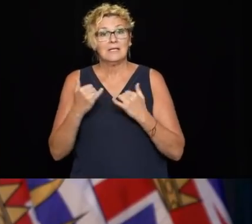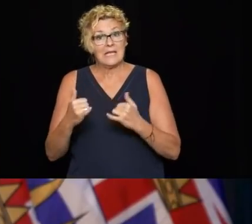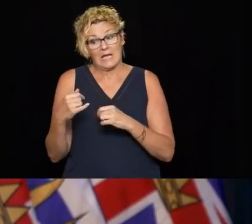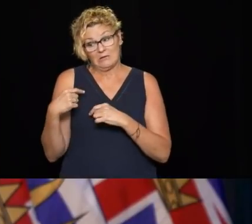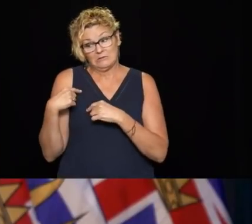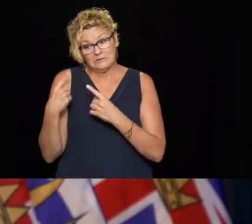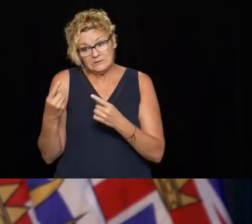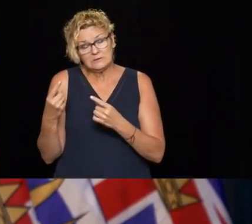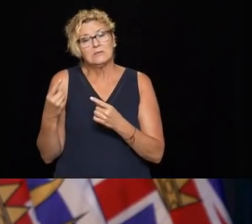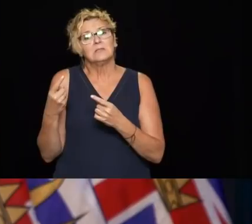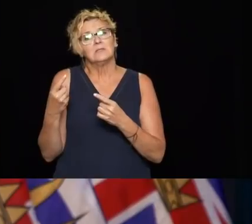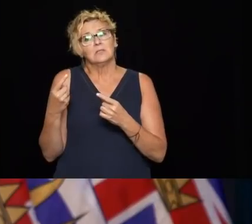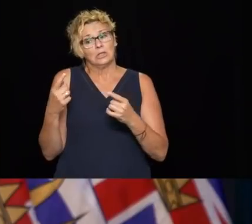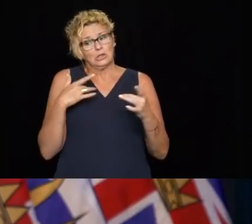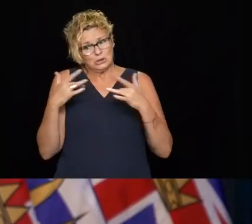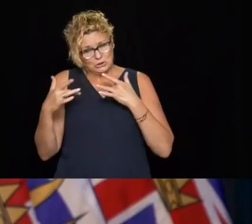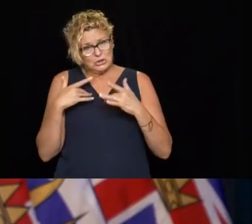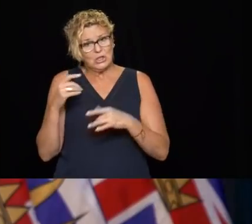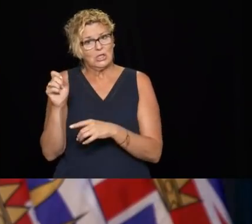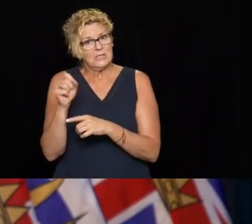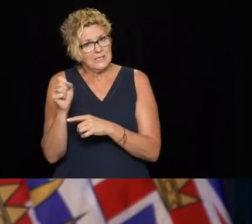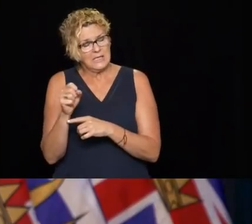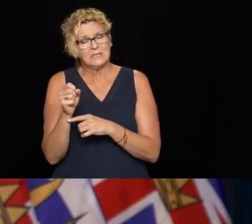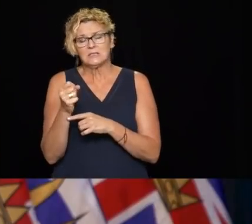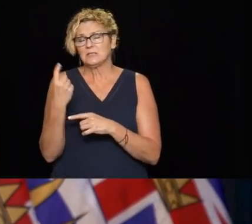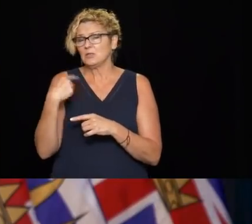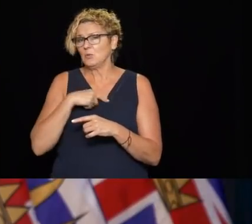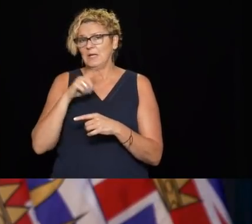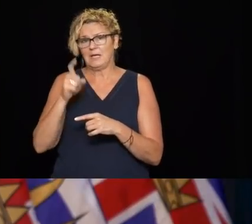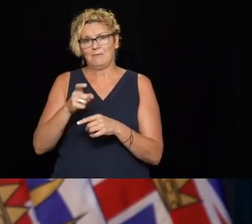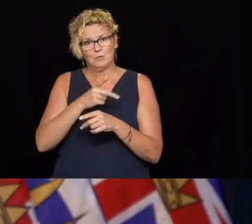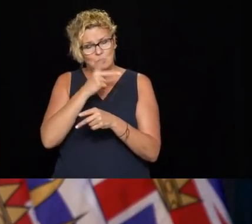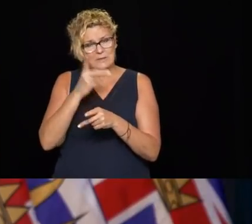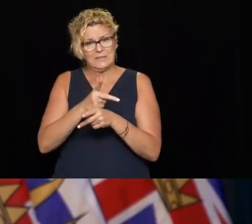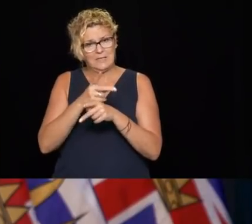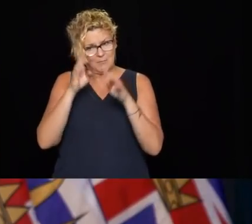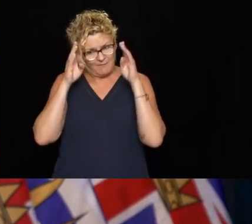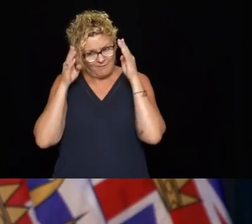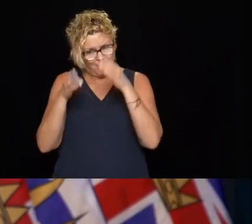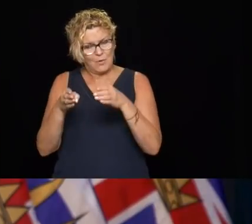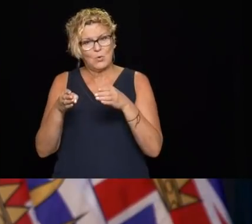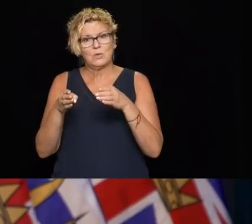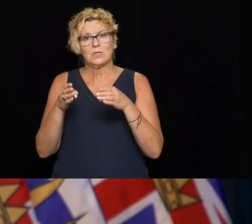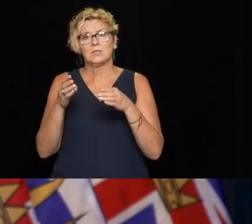numbers are concerning to us but they don't reflect widespread transmission in our communities that we have seen in other places